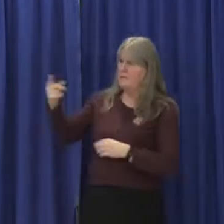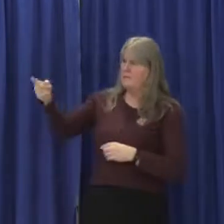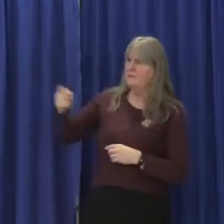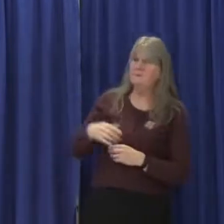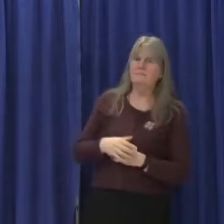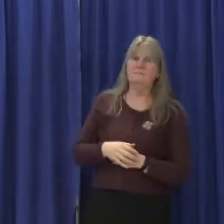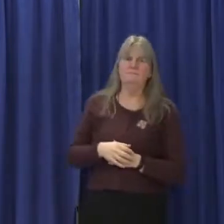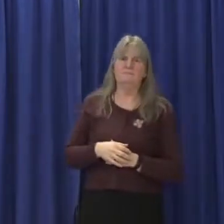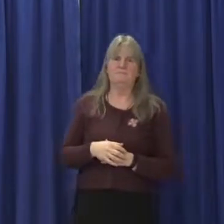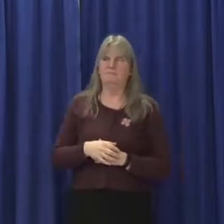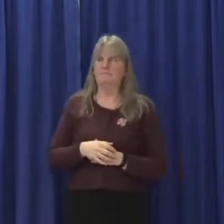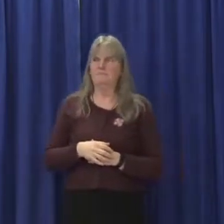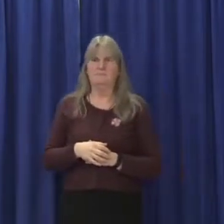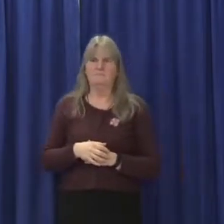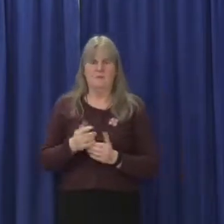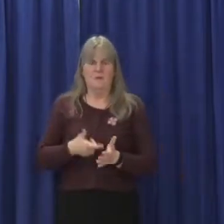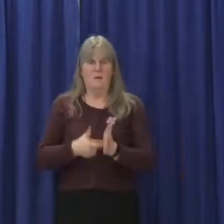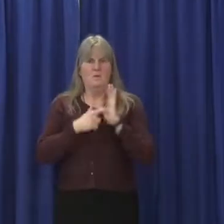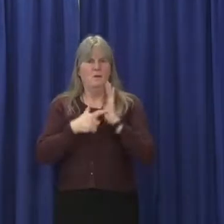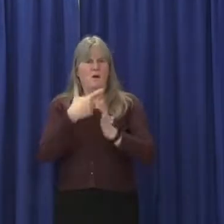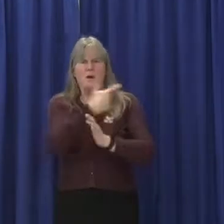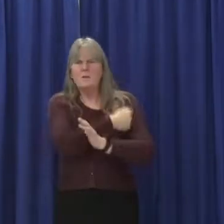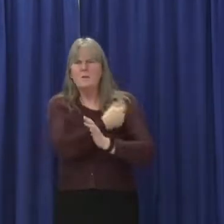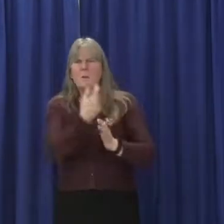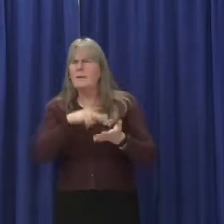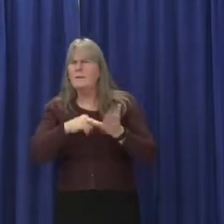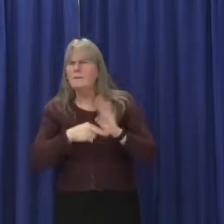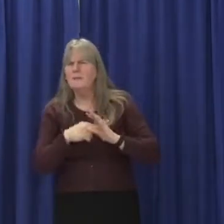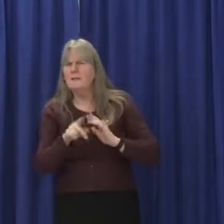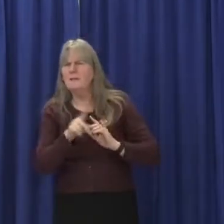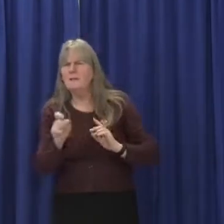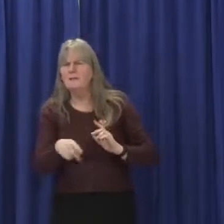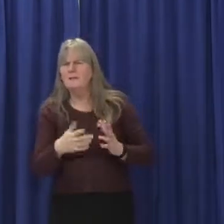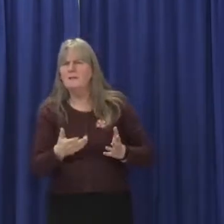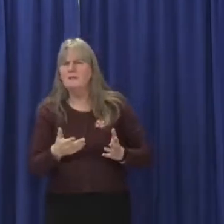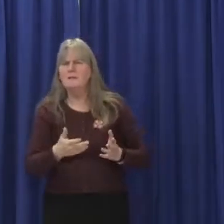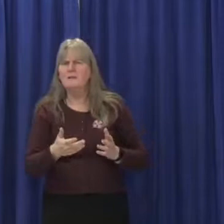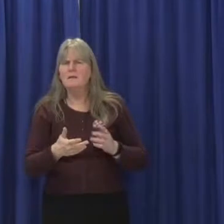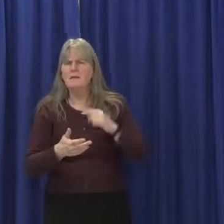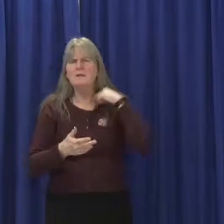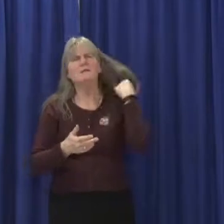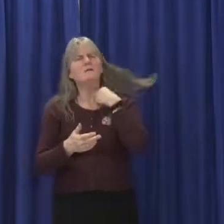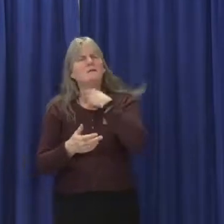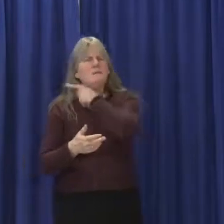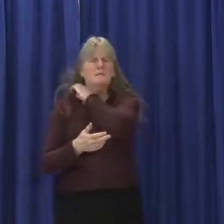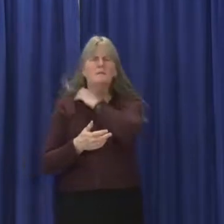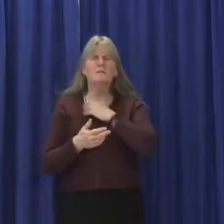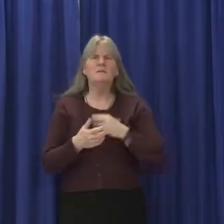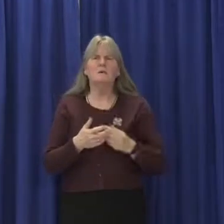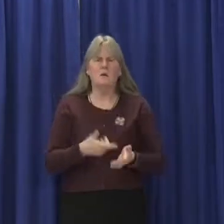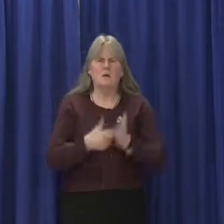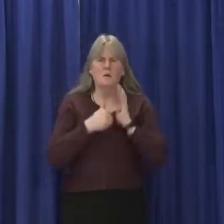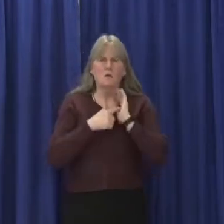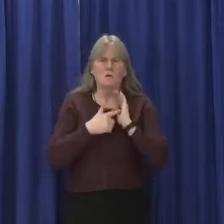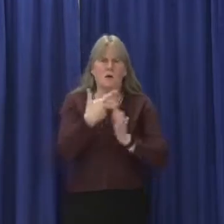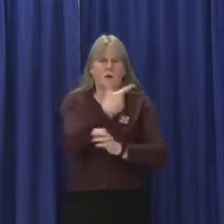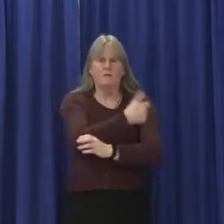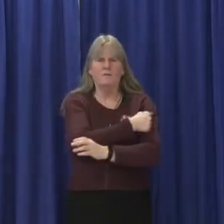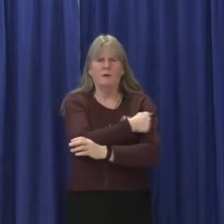Mandatory vaccines-- in which context are you talking to? Reporter: Making it mandatory to be vaccinated, or